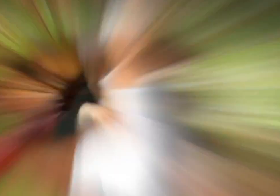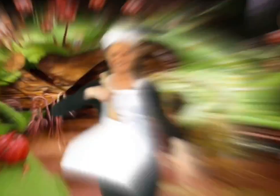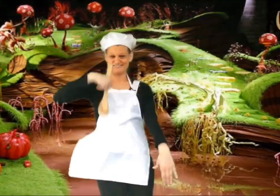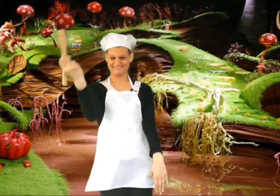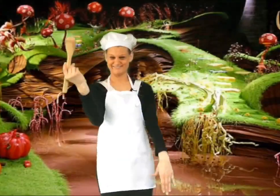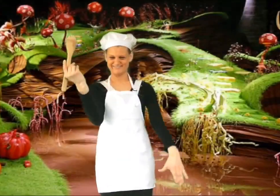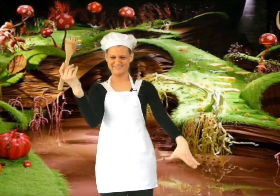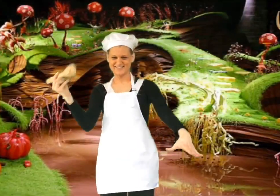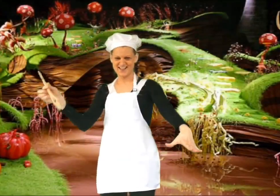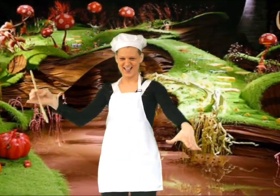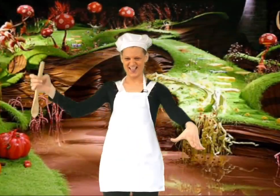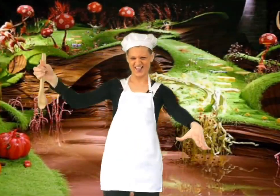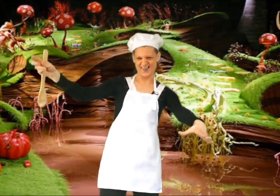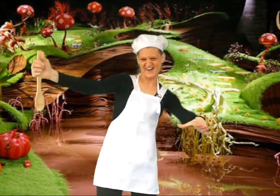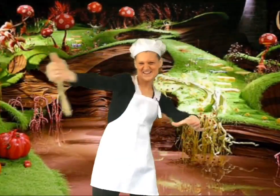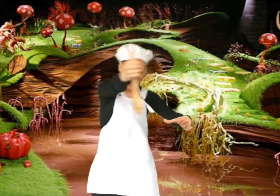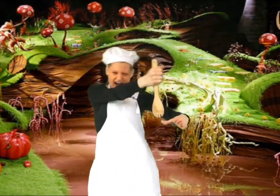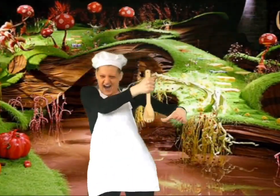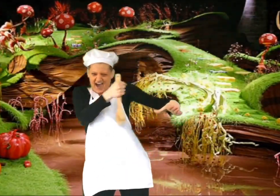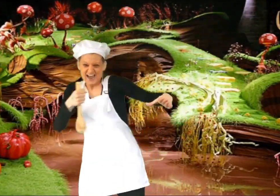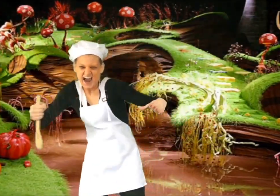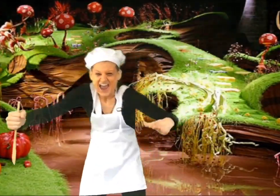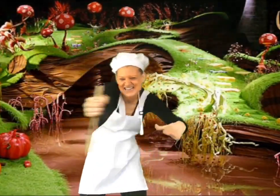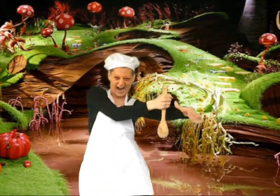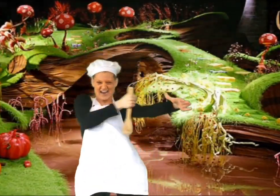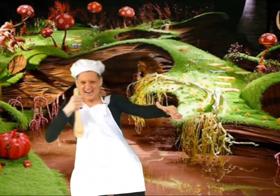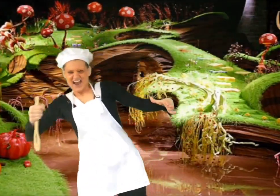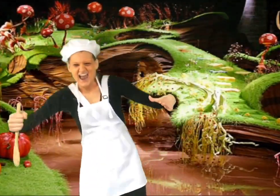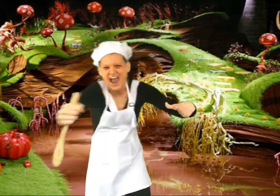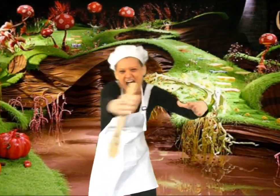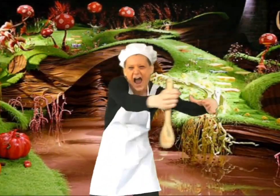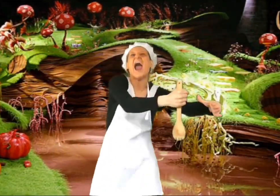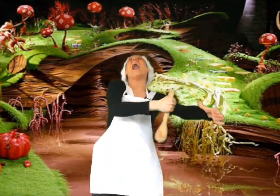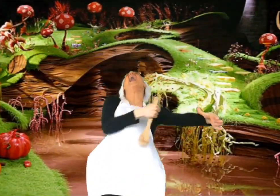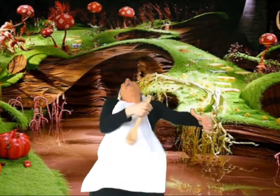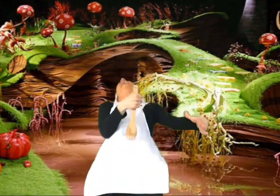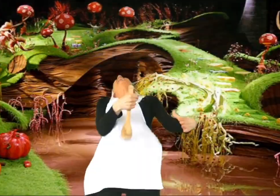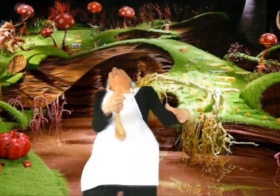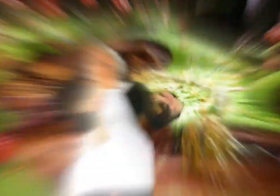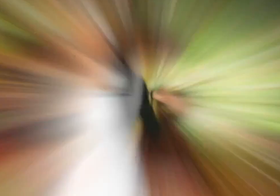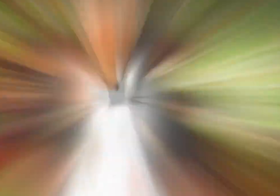Slowly, the wheels go round and round,